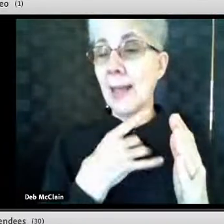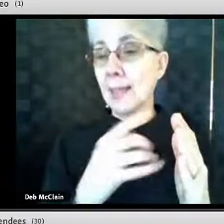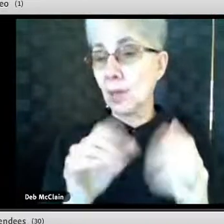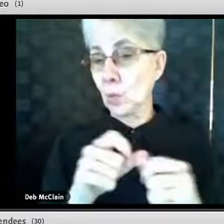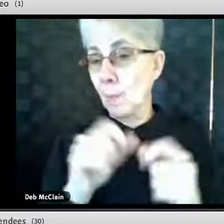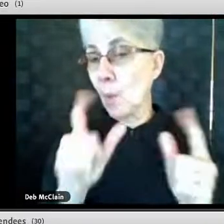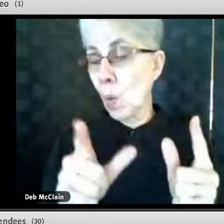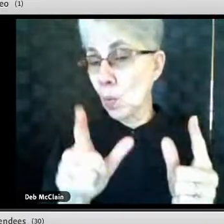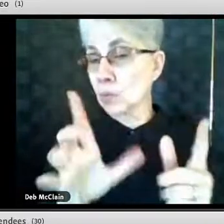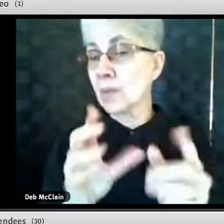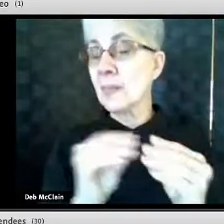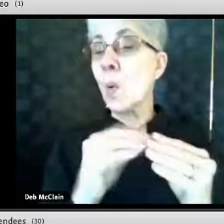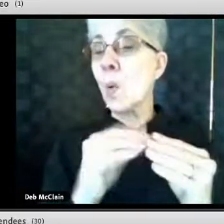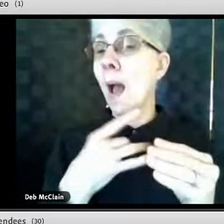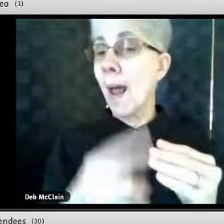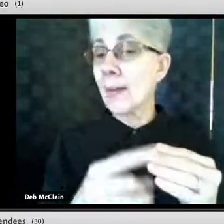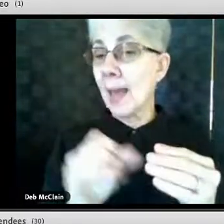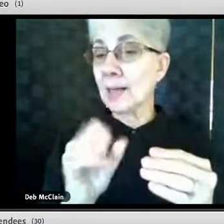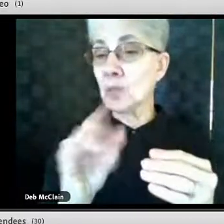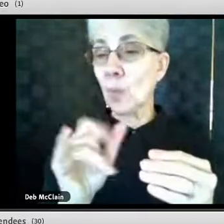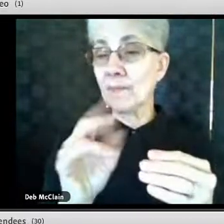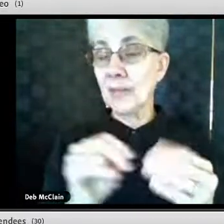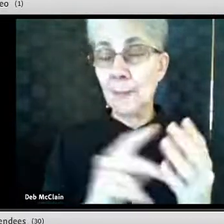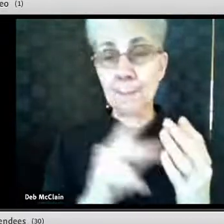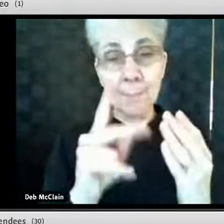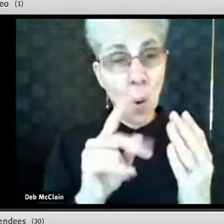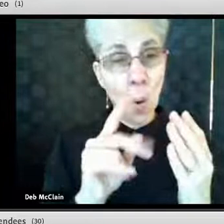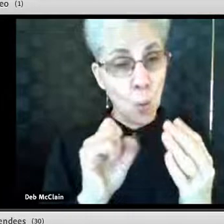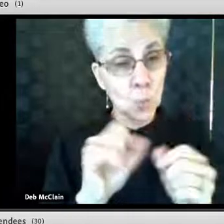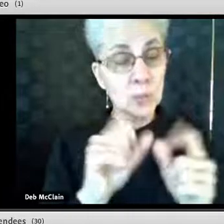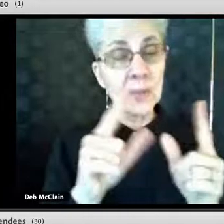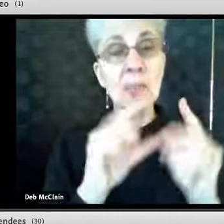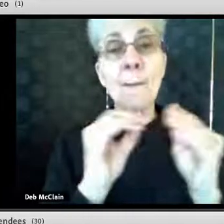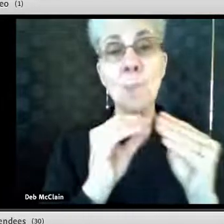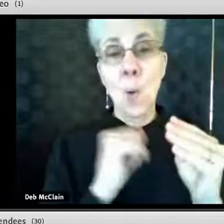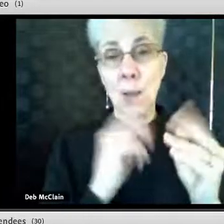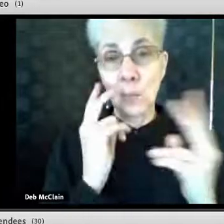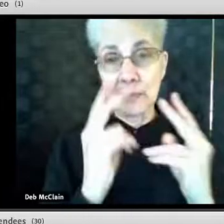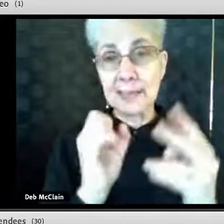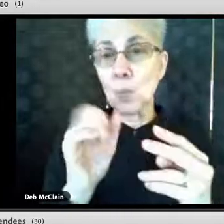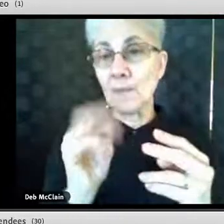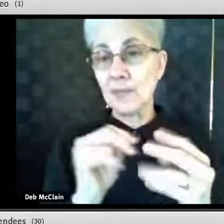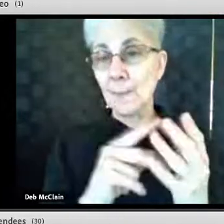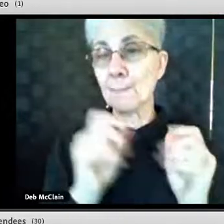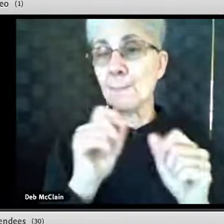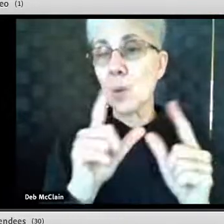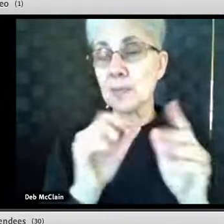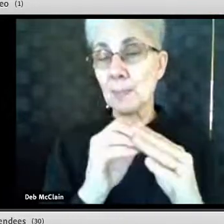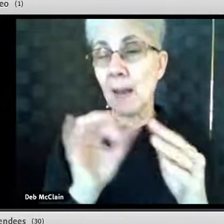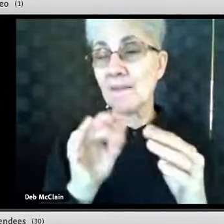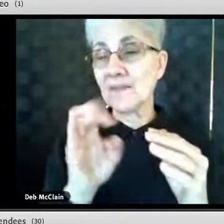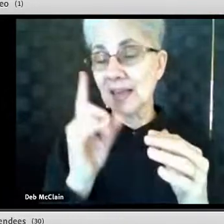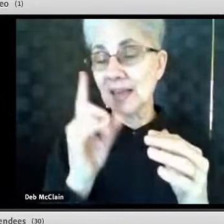The more I like your post, the more I like a SWFLN post, the more I'm going to see SWFLN posts in my feed